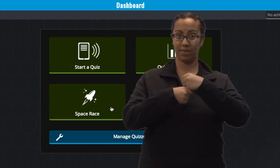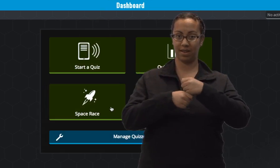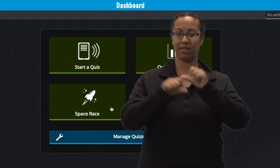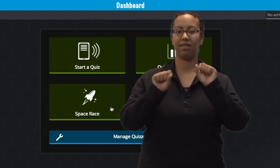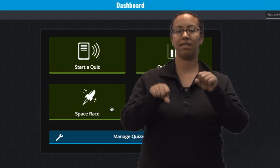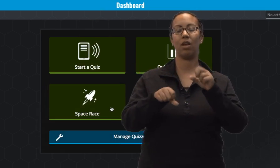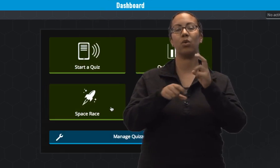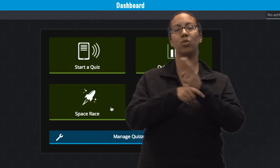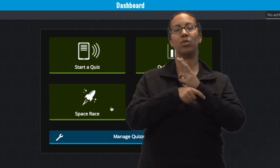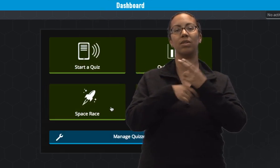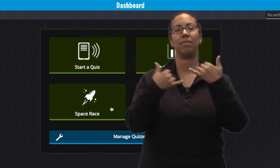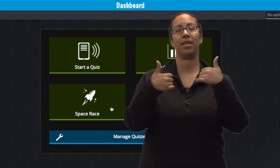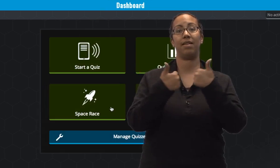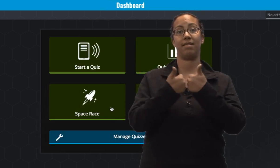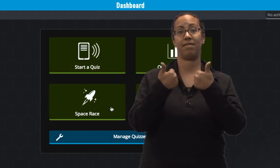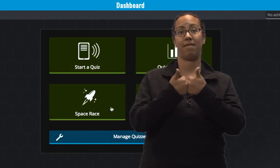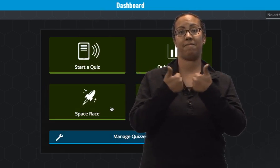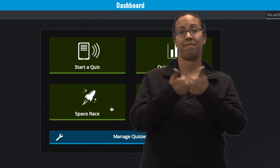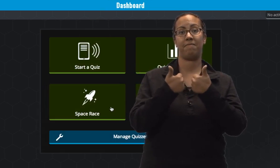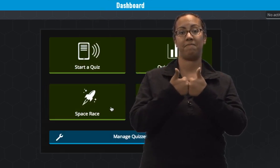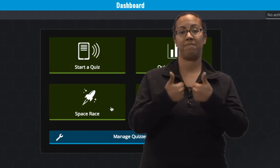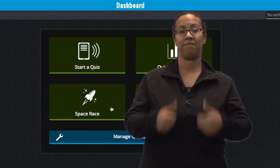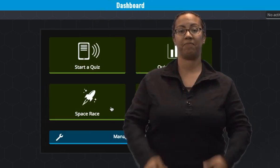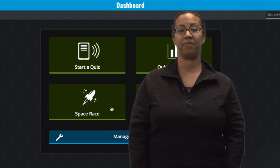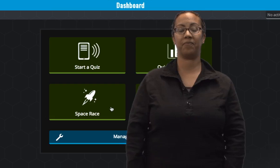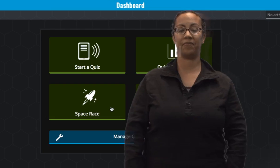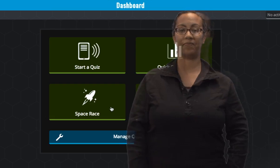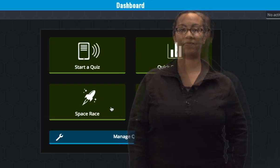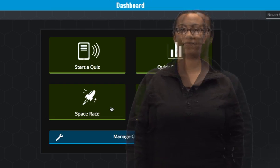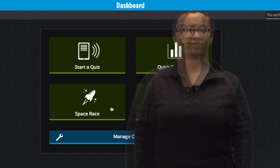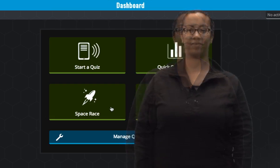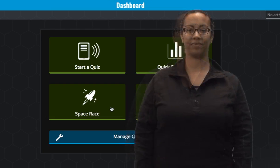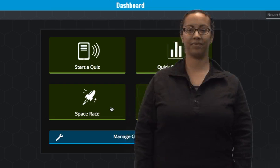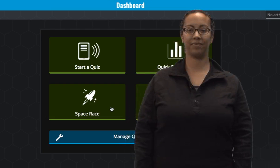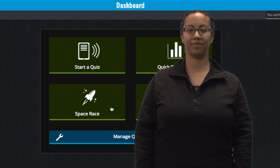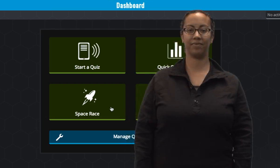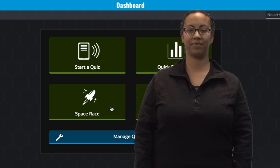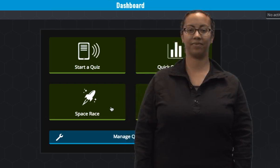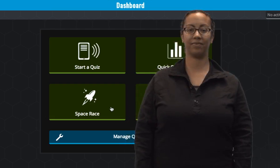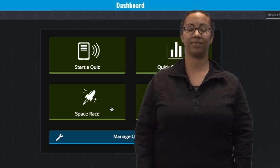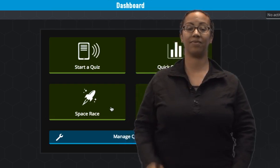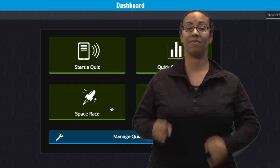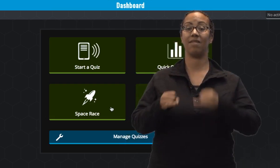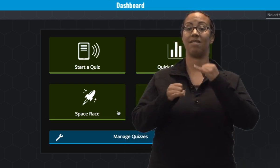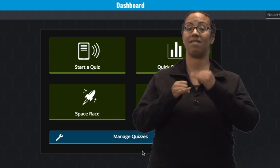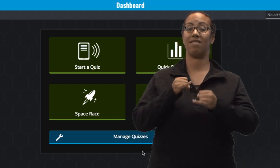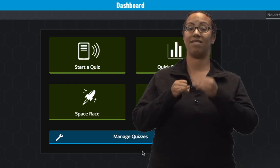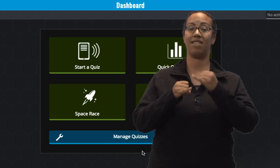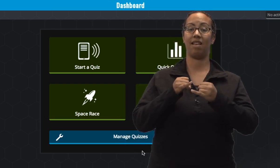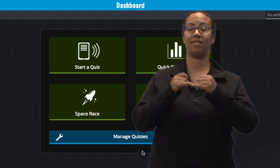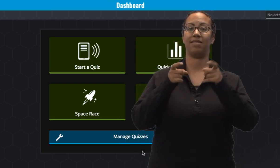Any of the quizzes that you've already created can be used to play a game.